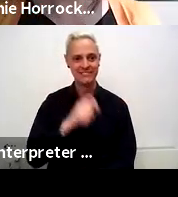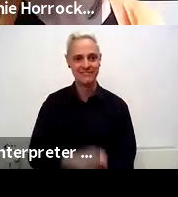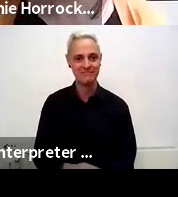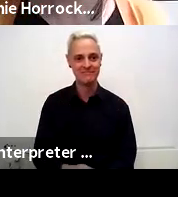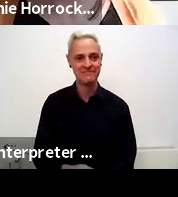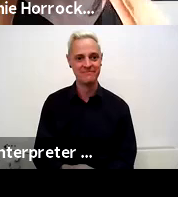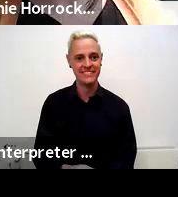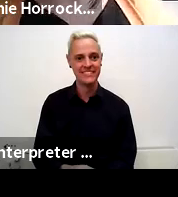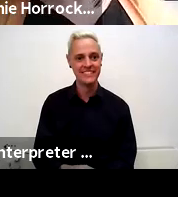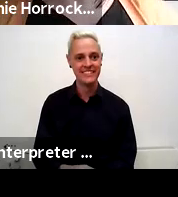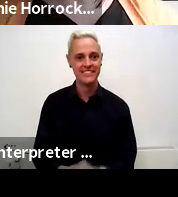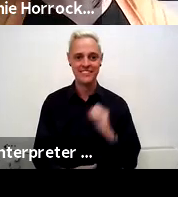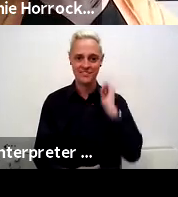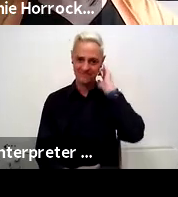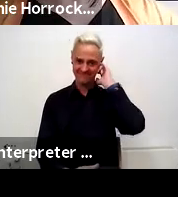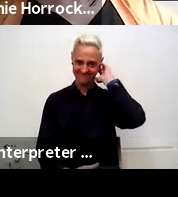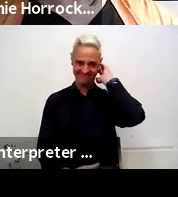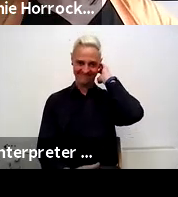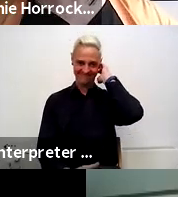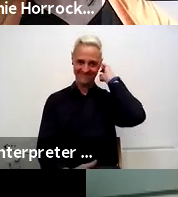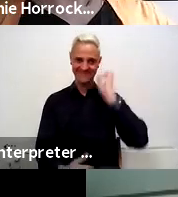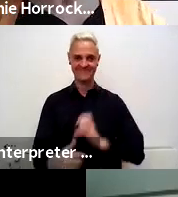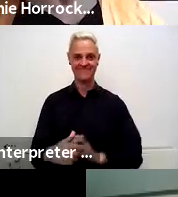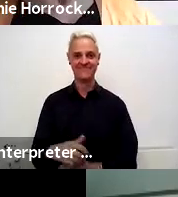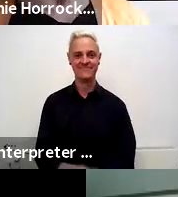You're on mute Heather.